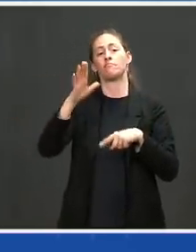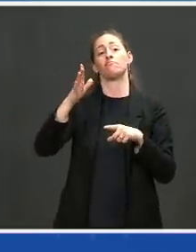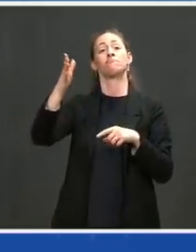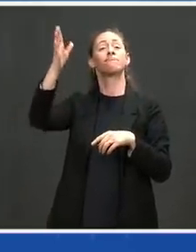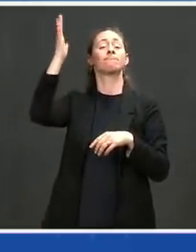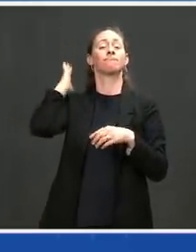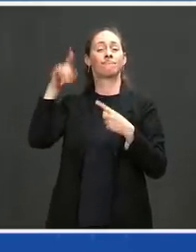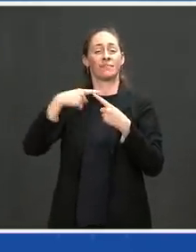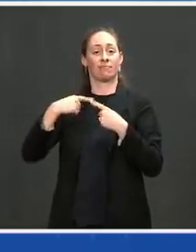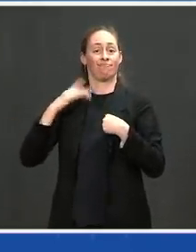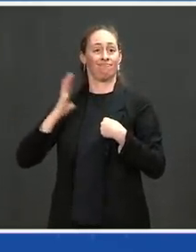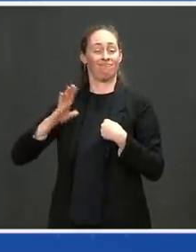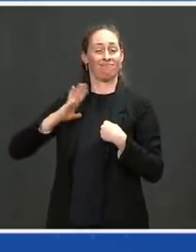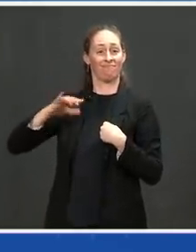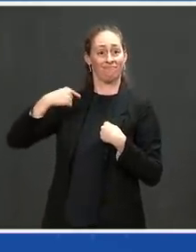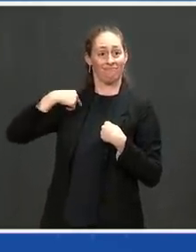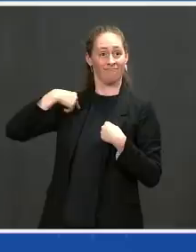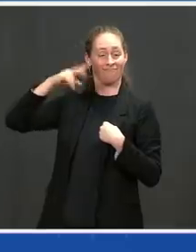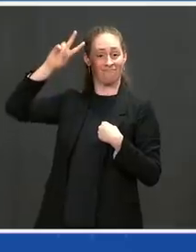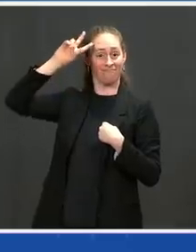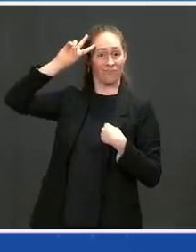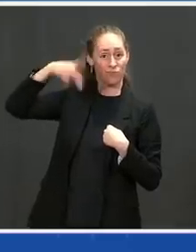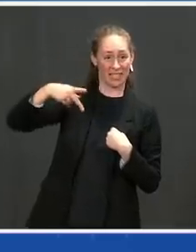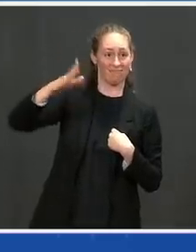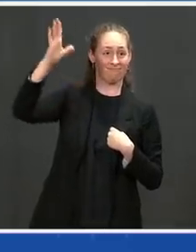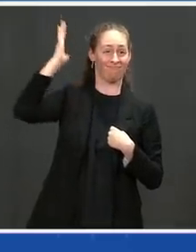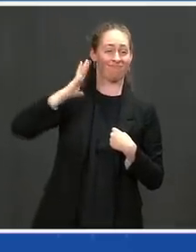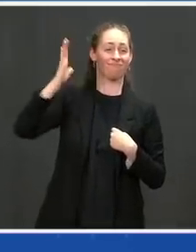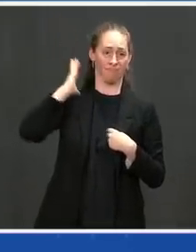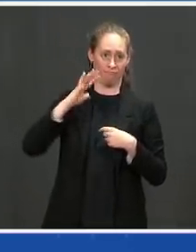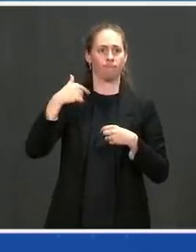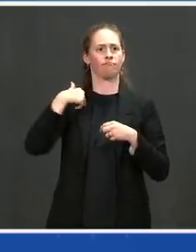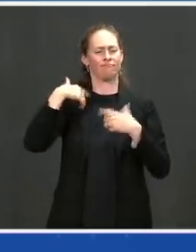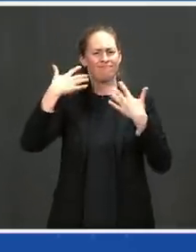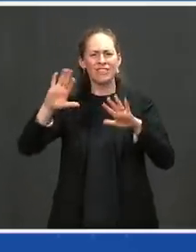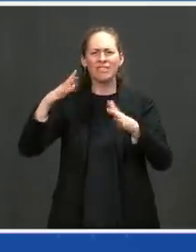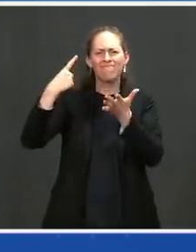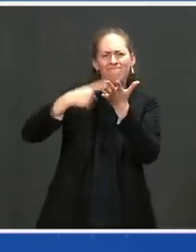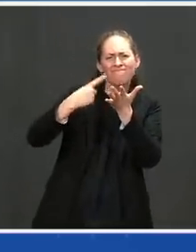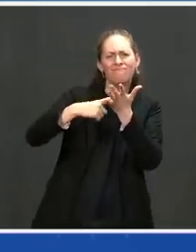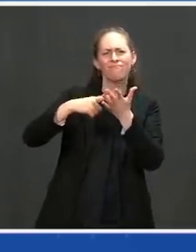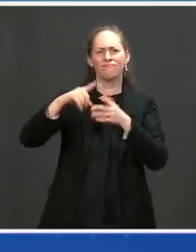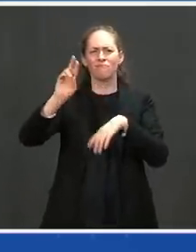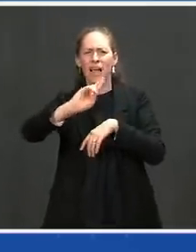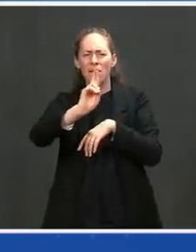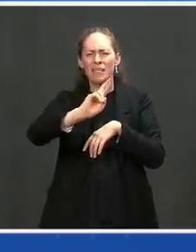a bipartisan plan of over $700 million to deal with the root causes of why people are leaving.